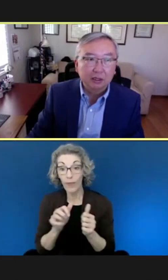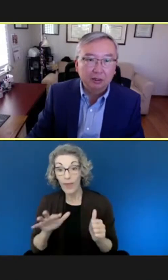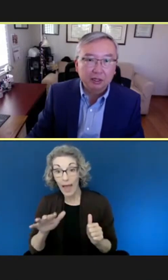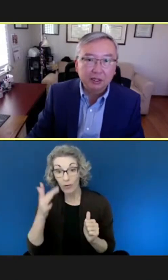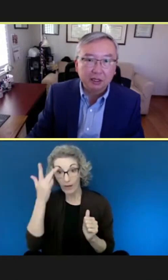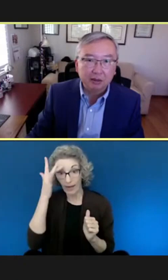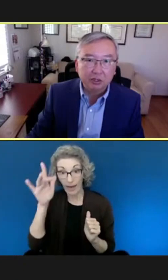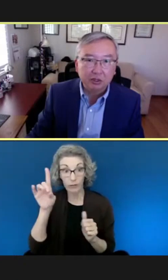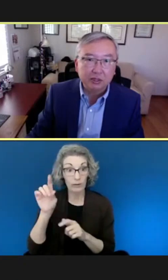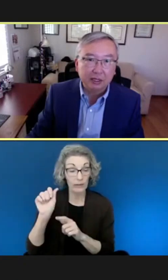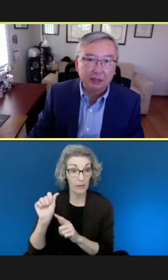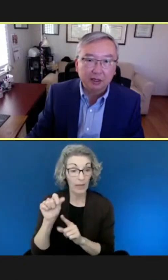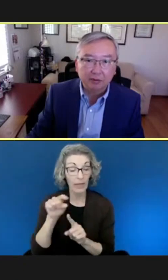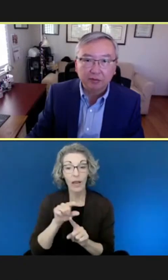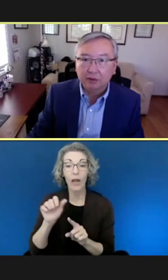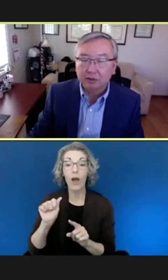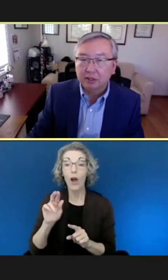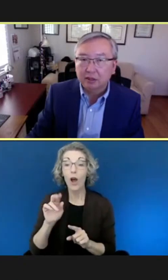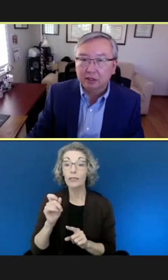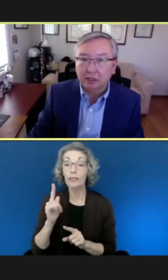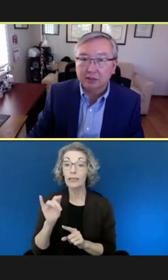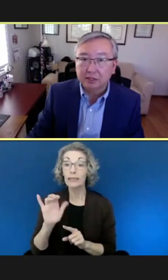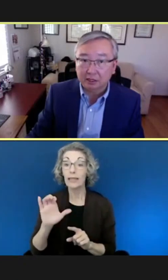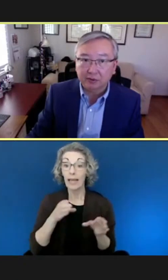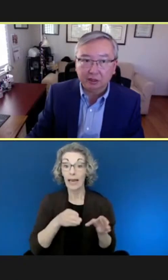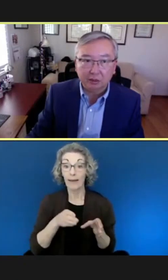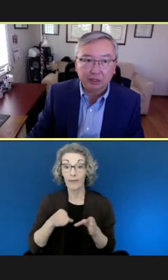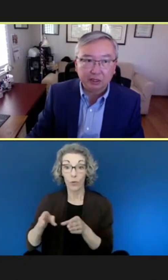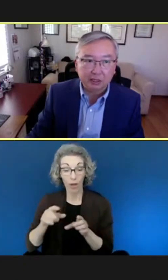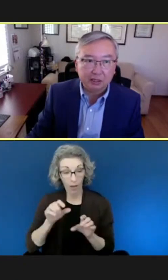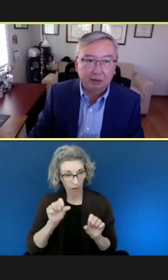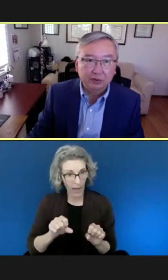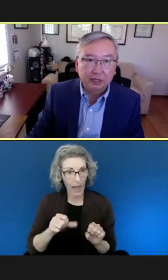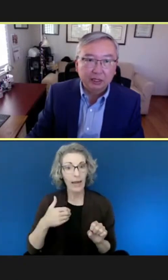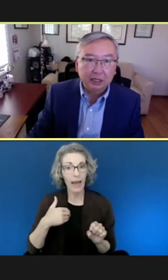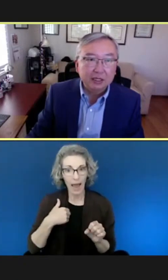autistic individuals can have significant abilities.